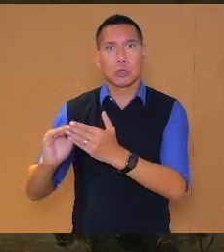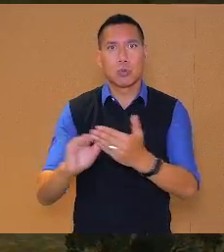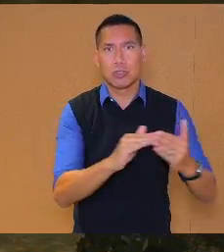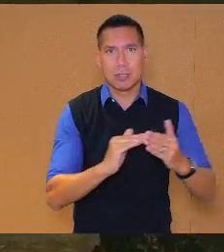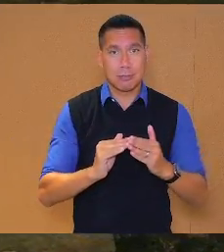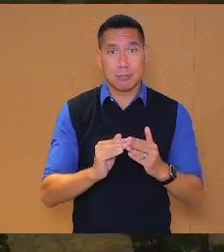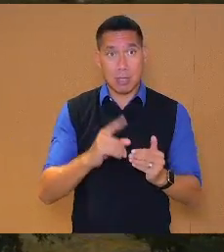The aim is to great connection between people, culture,